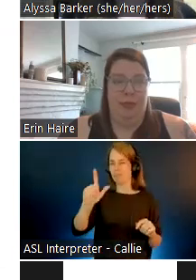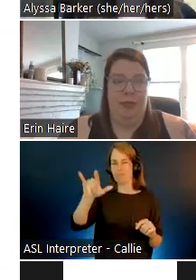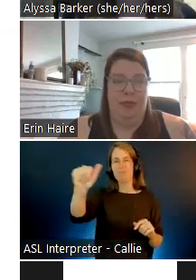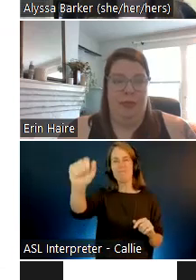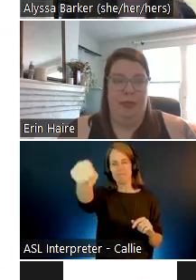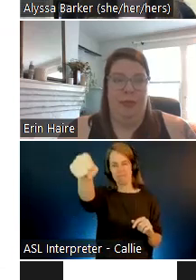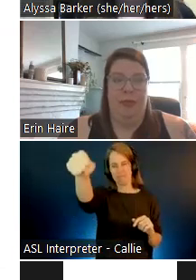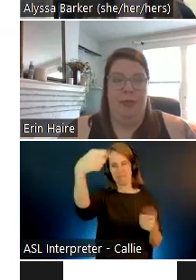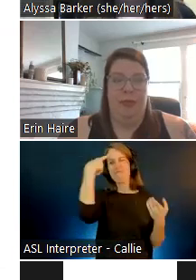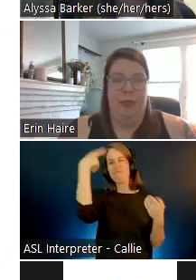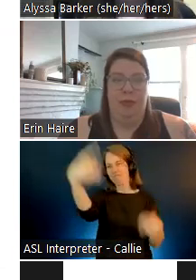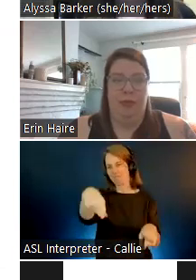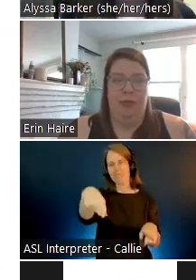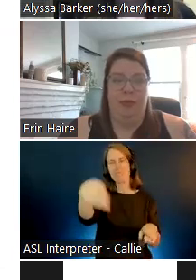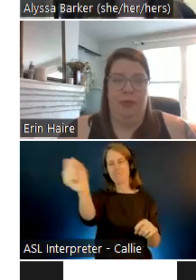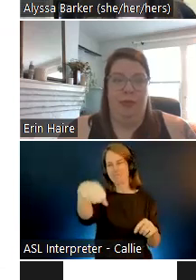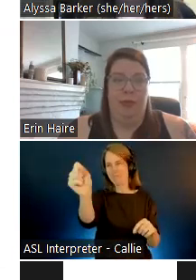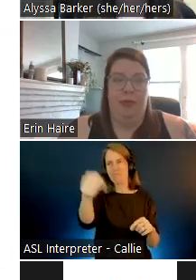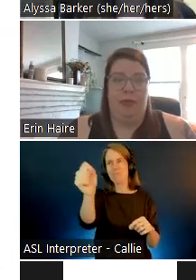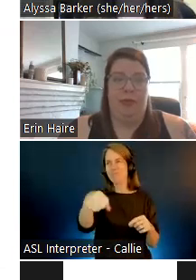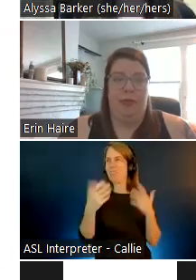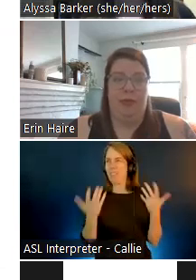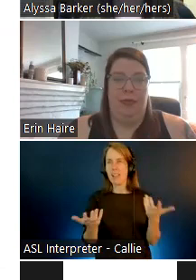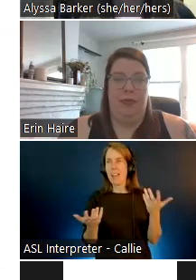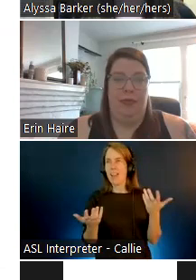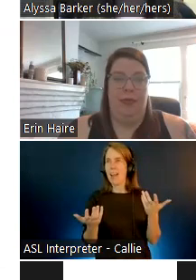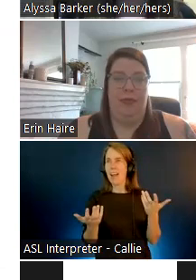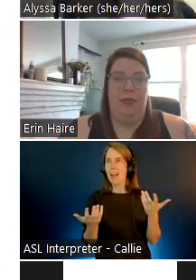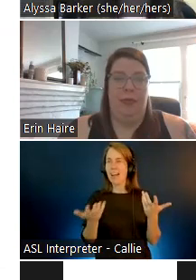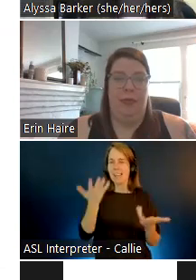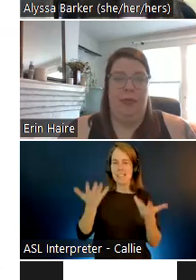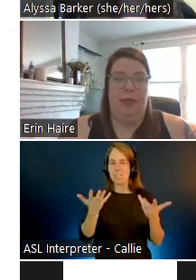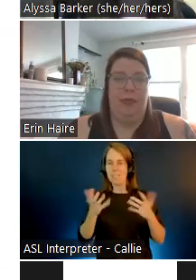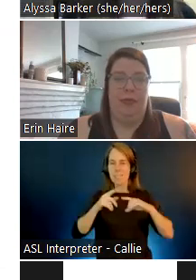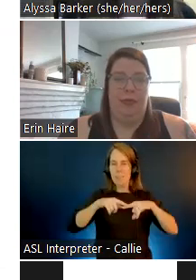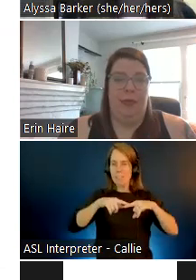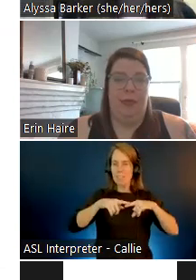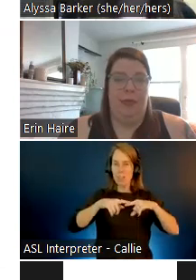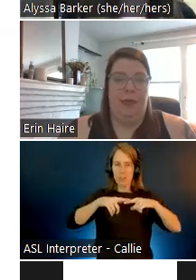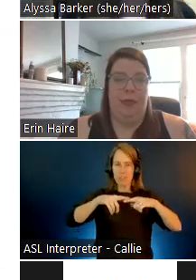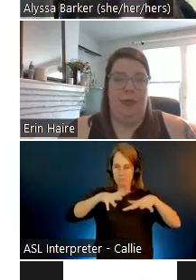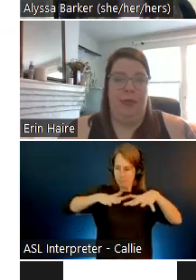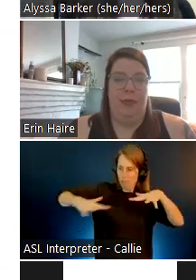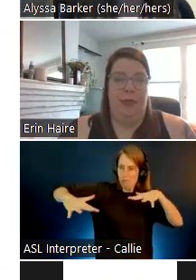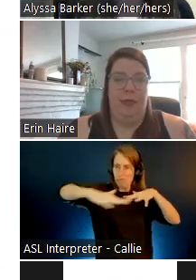um i think this is another one that it kind of depends on the layout of the property and the situation there's always with modifications there's always